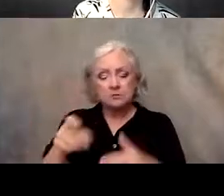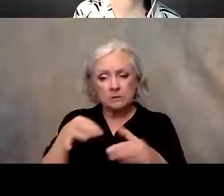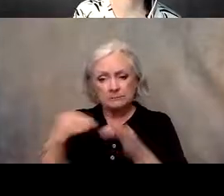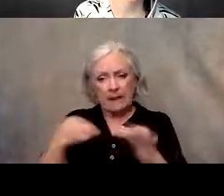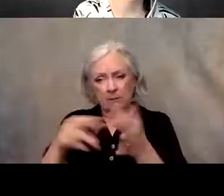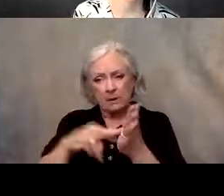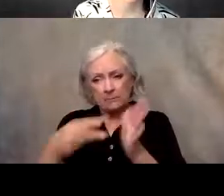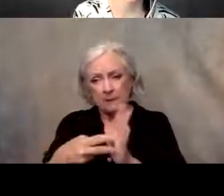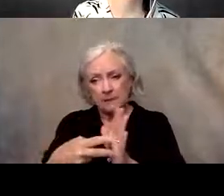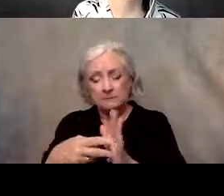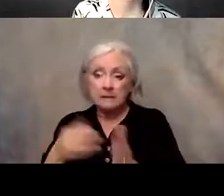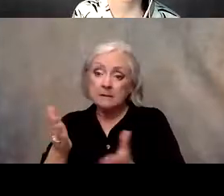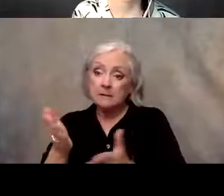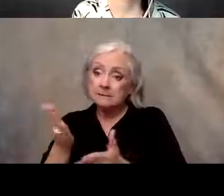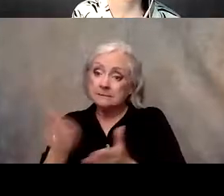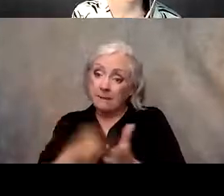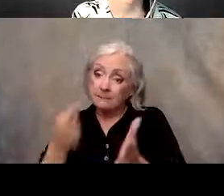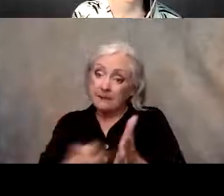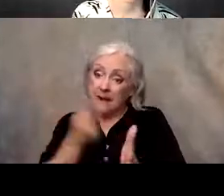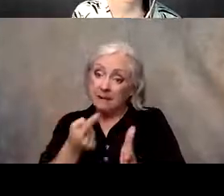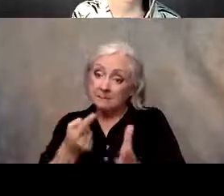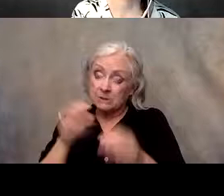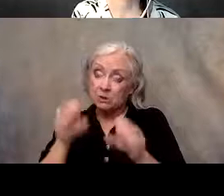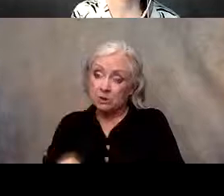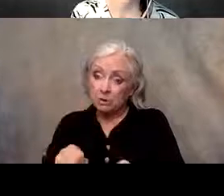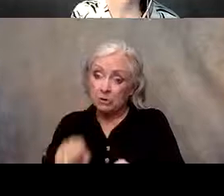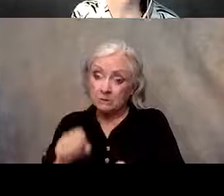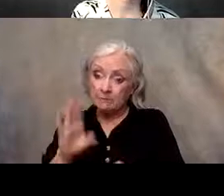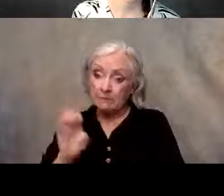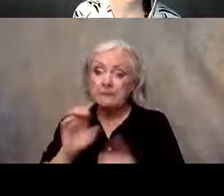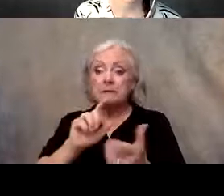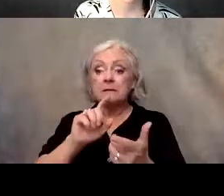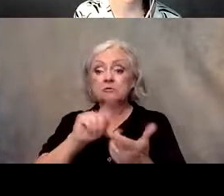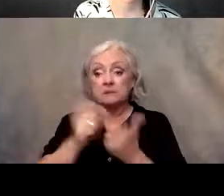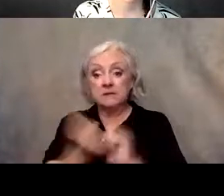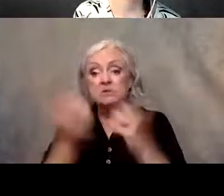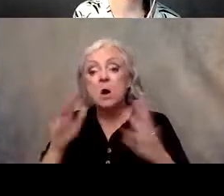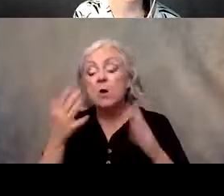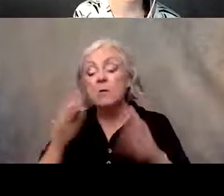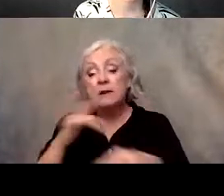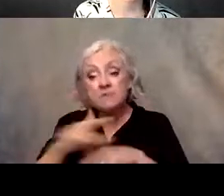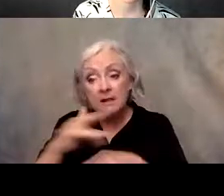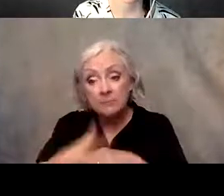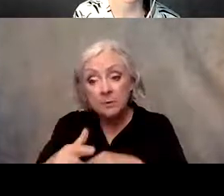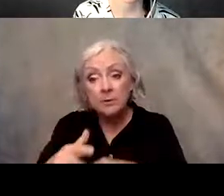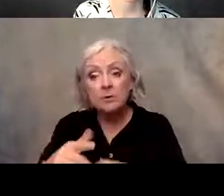there might be translations that are already available, but in other instances we might need to accommodate